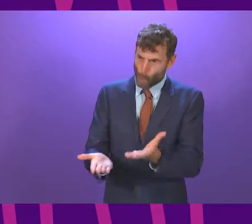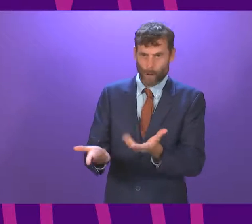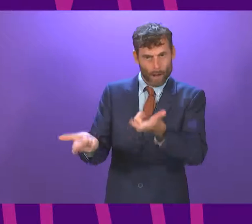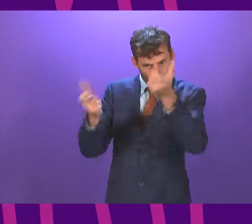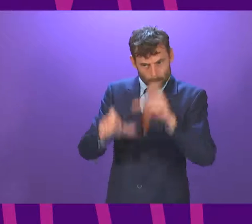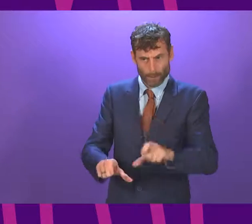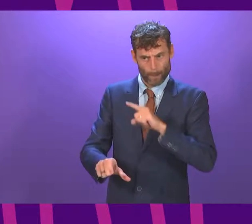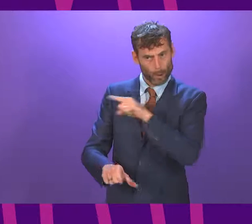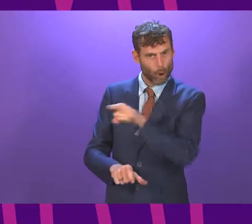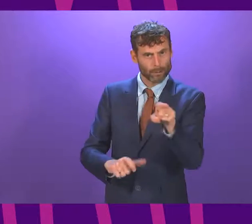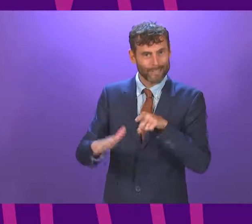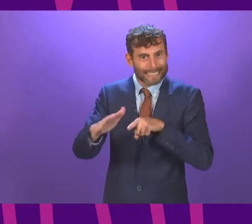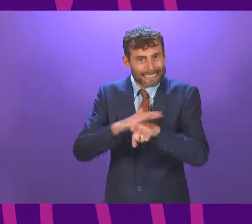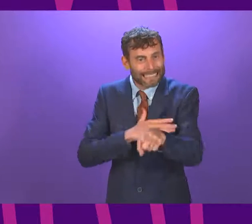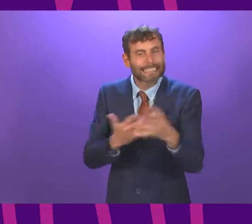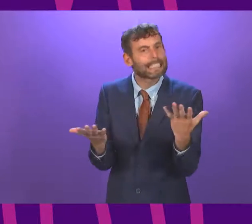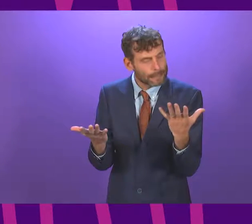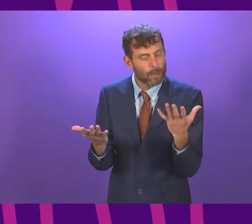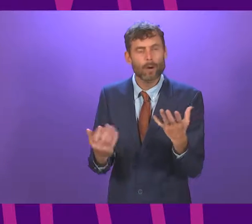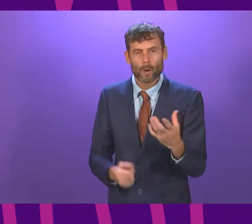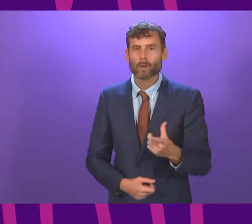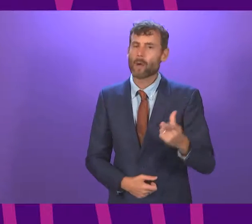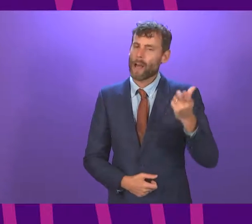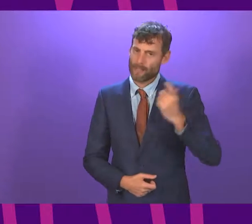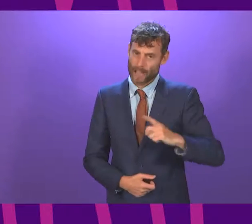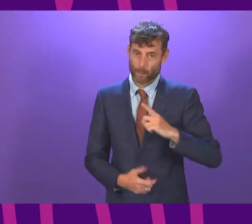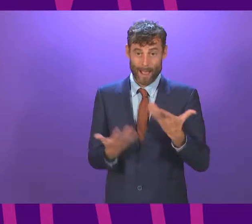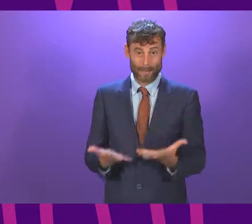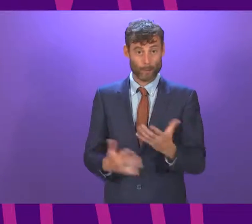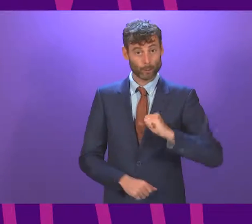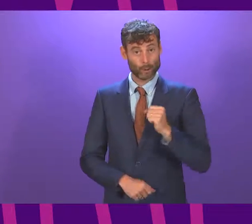Afghanistan. That is why today, together with Scottish Government colleagues,